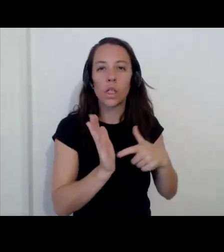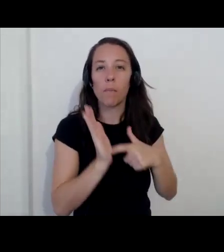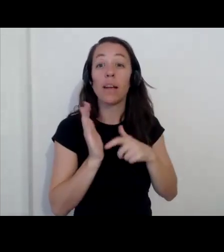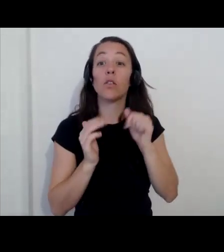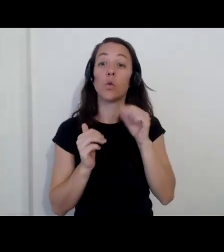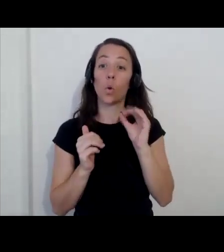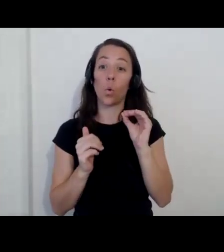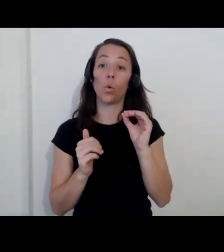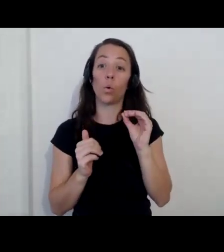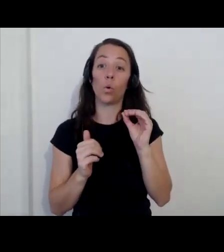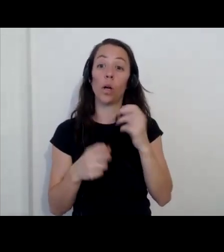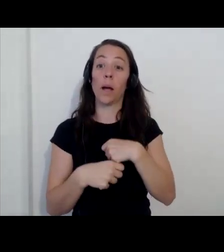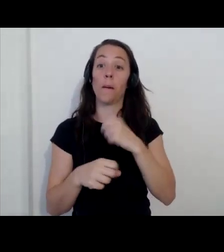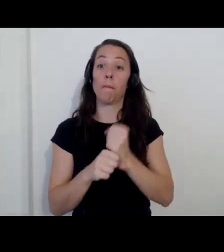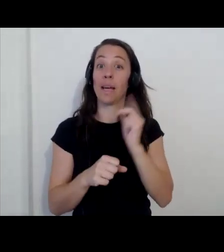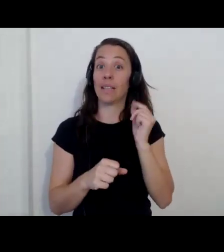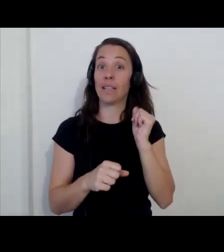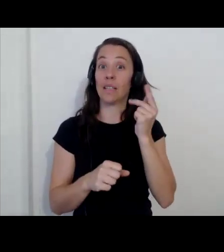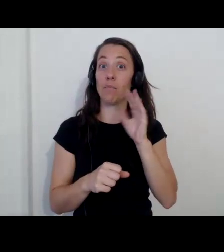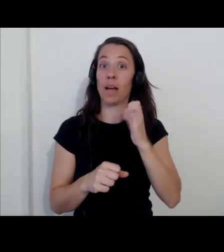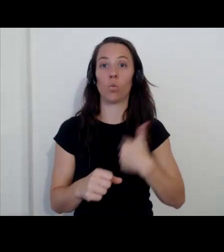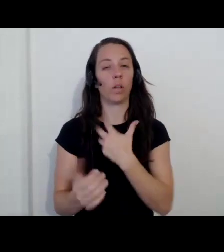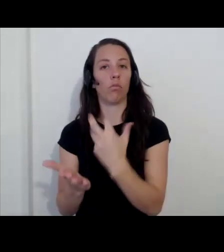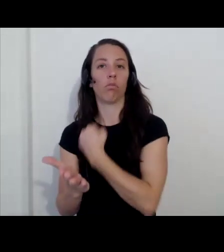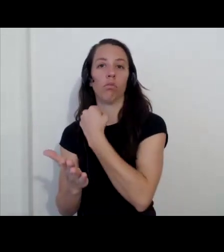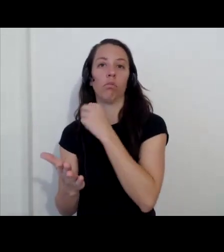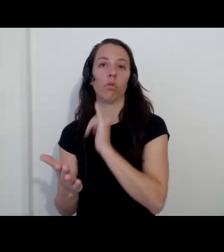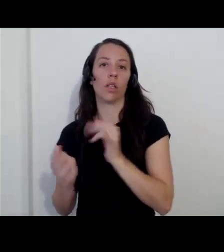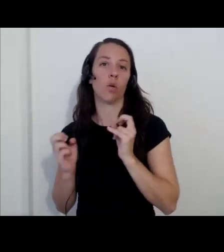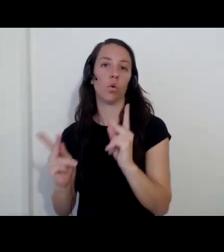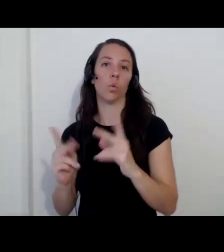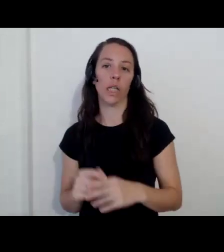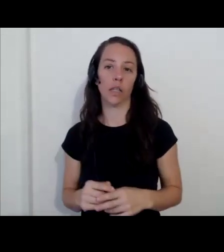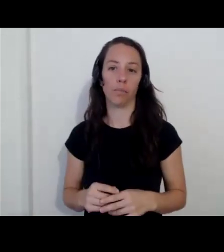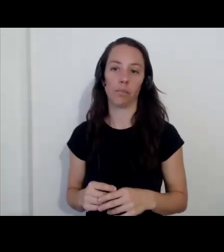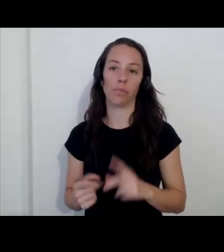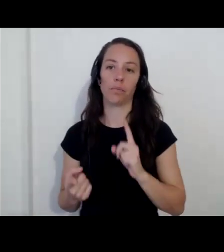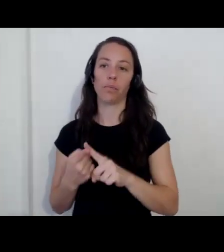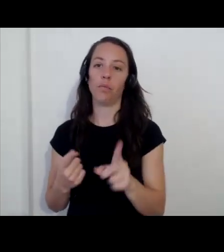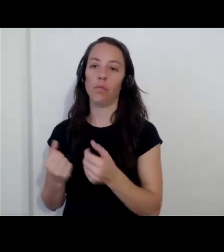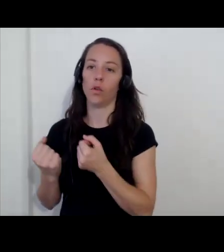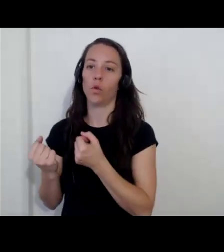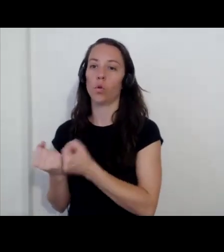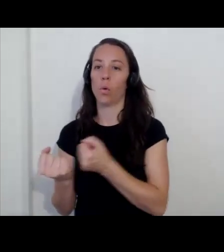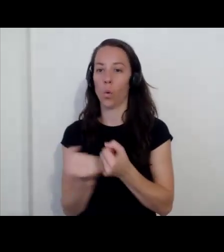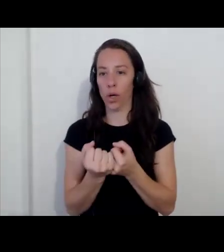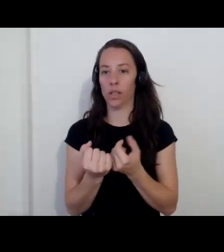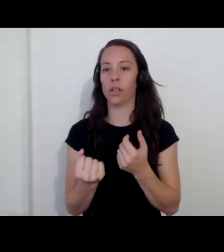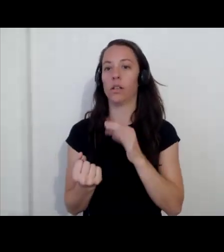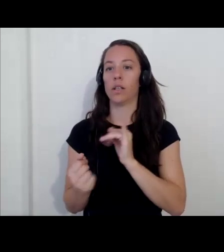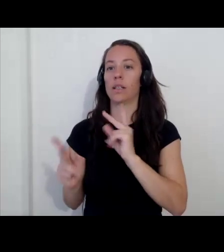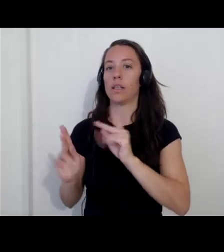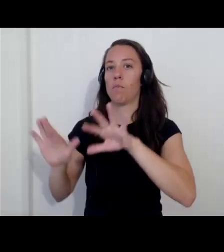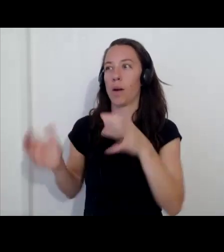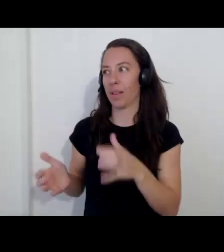seizing this opportunity, I think its a really unique opportunity, to be able to support this historically overlooked population and help